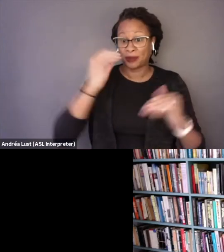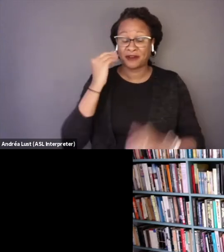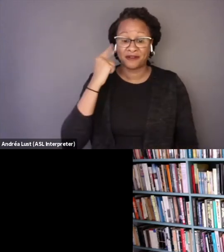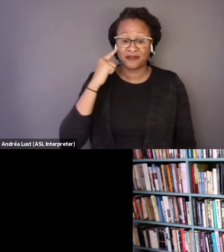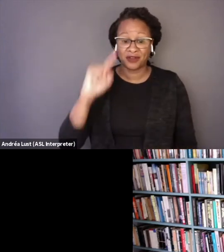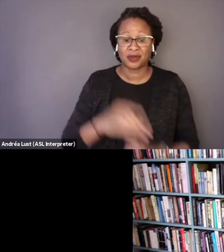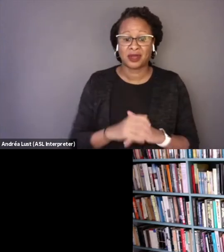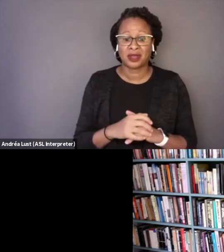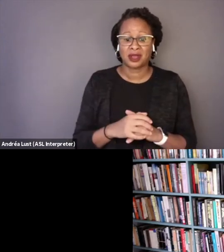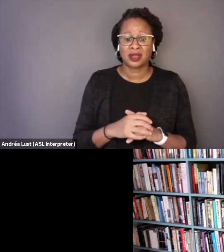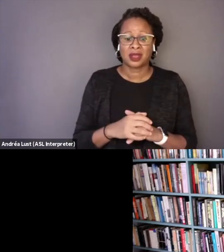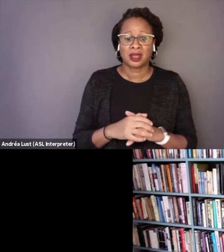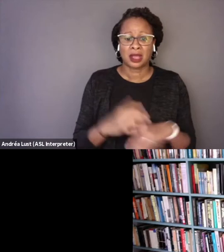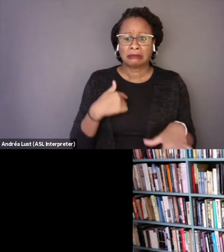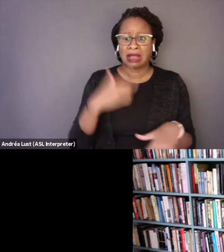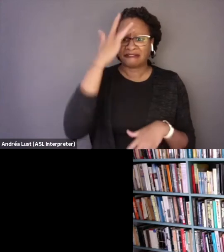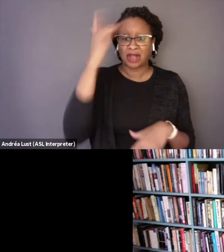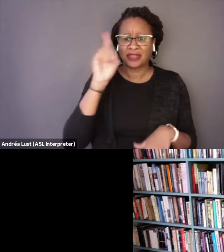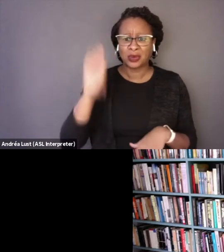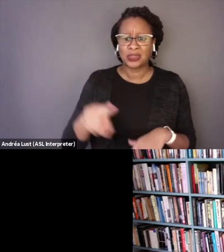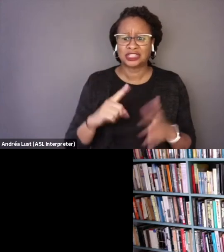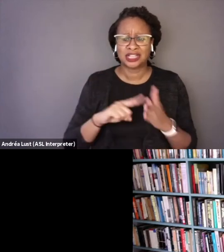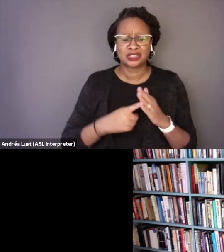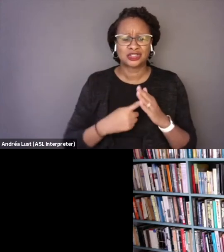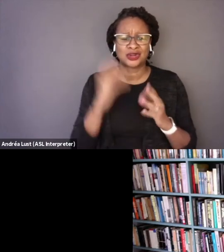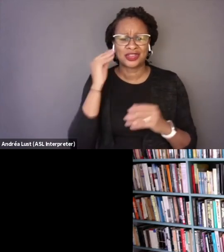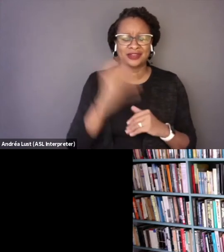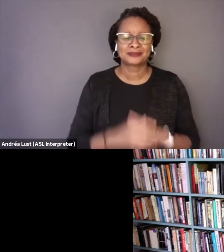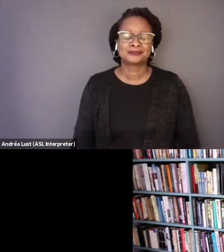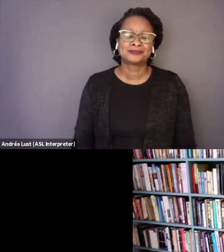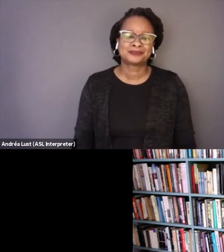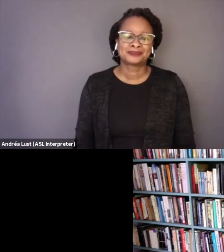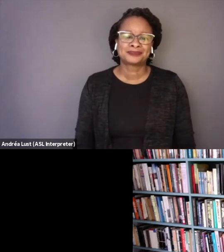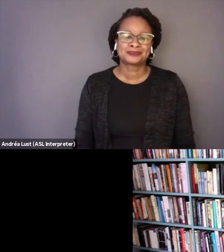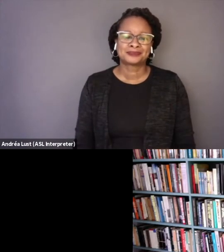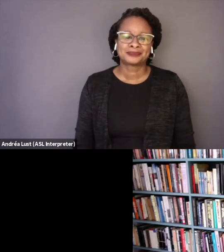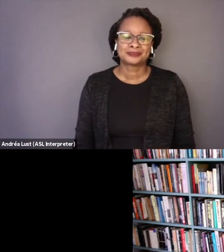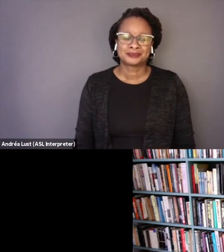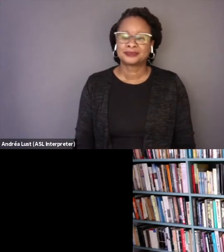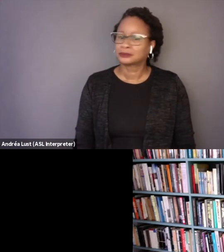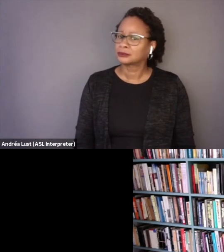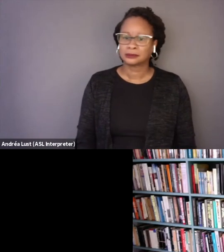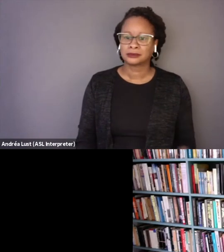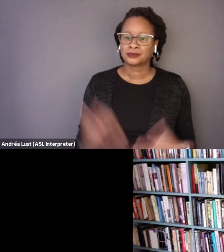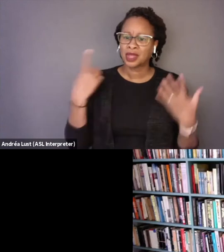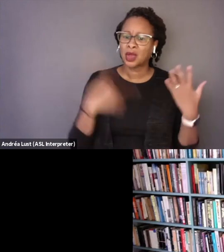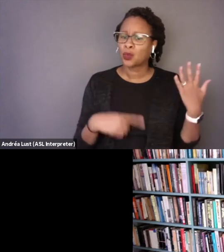I've totally forgotten the question as I started speaking about that. Oh, what was off limits for discussion, what was hard get people to talk about?